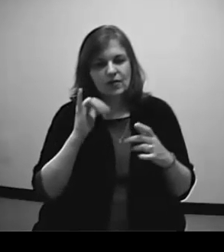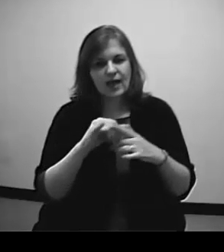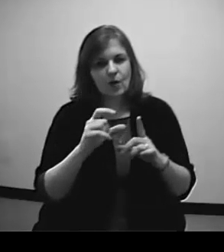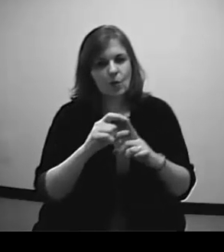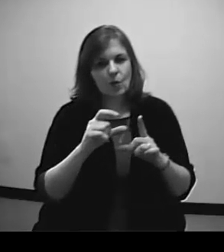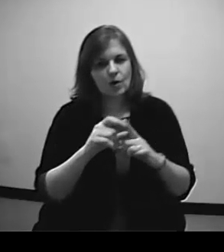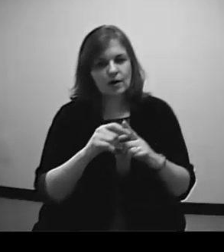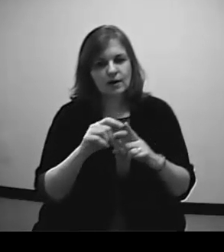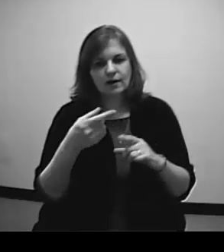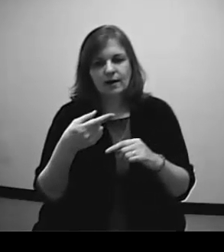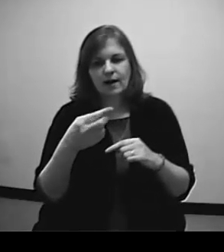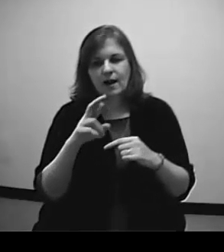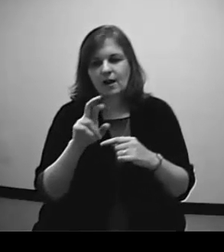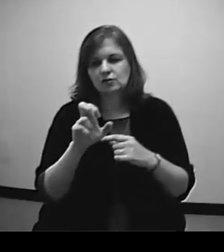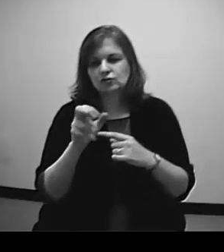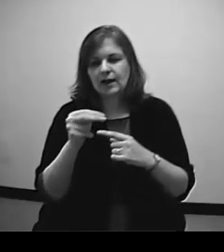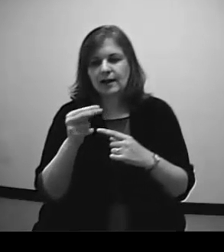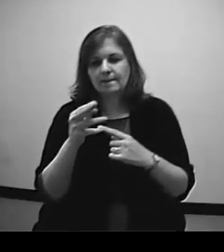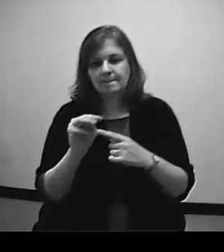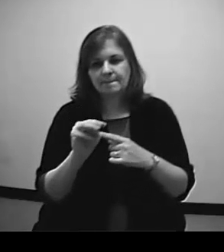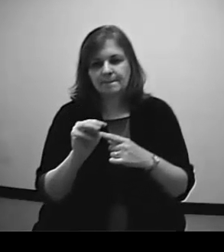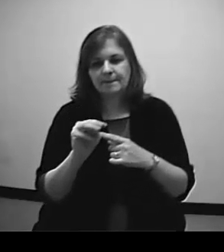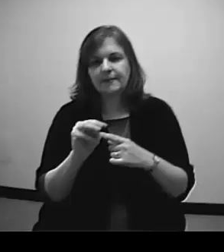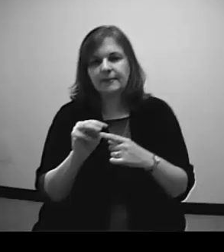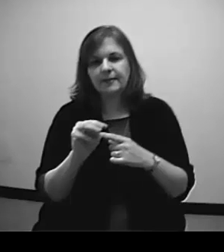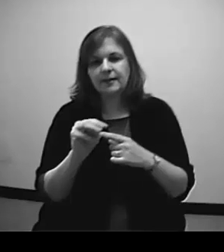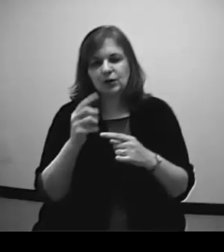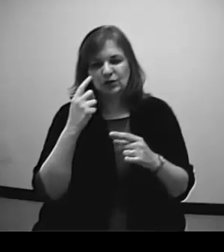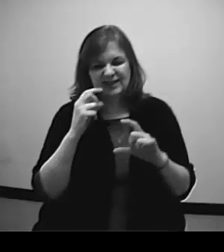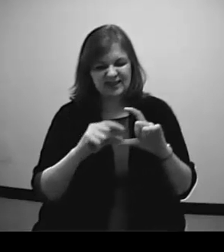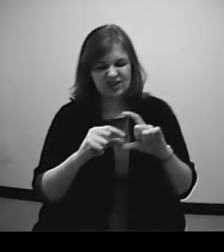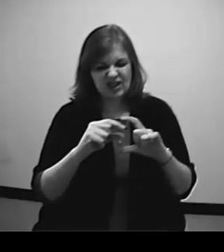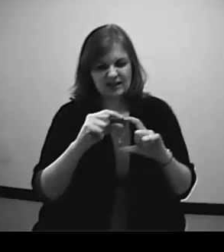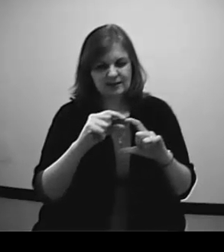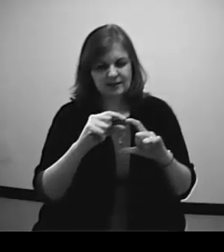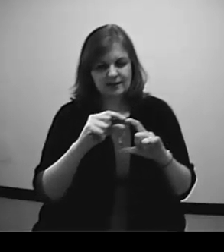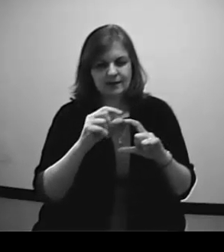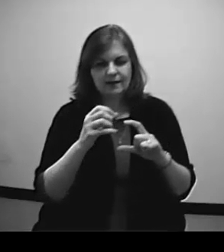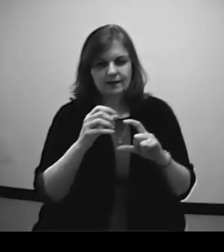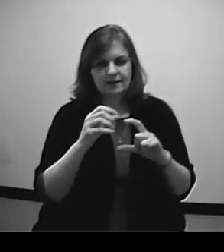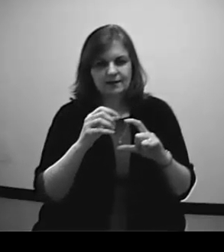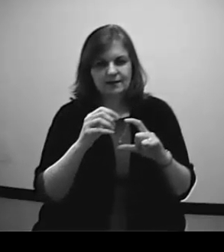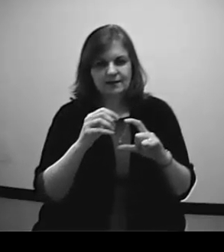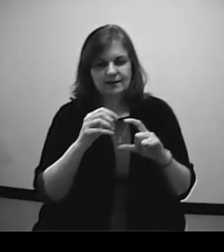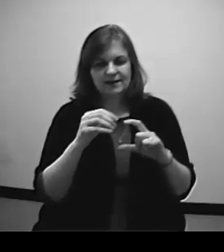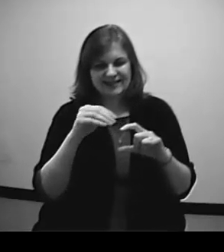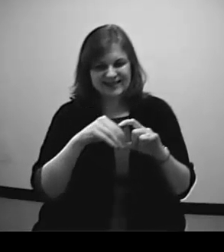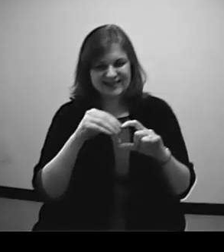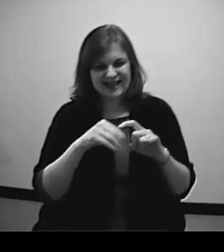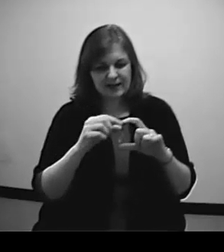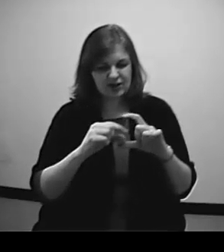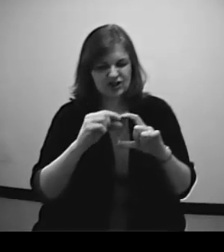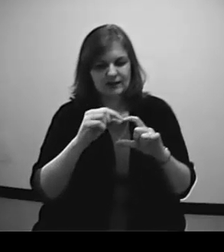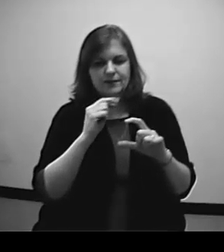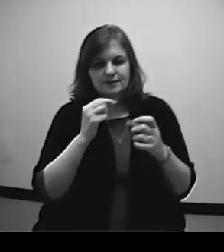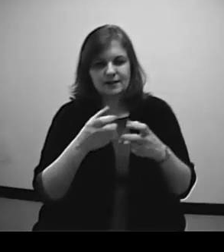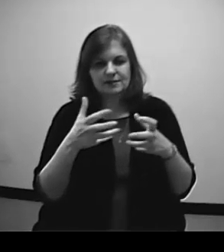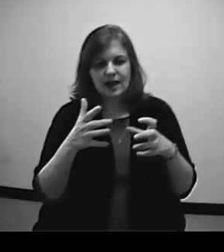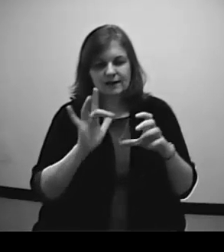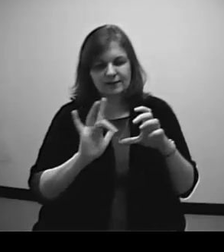this granum - and they are stacks - you see that there's a lot of space inside the stacks - that is going to be important